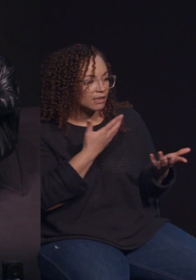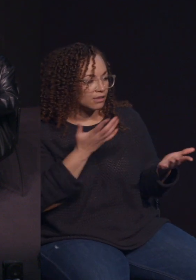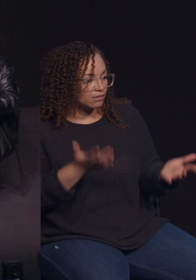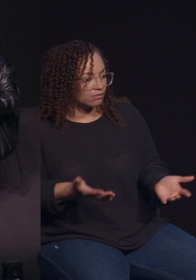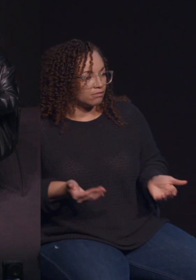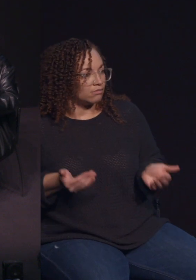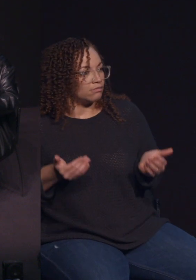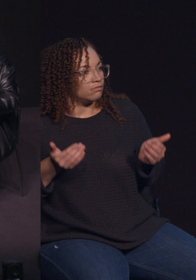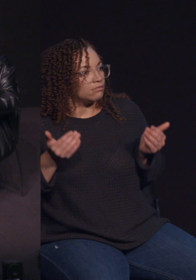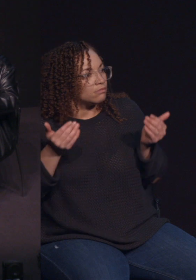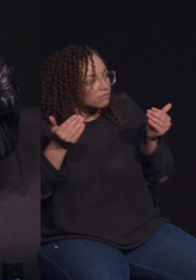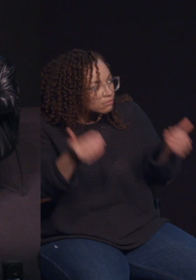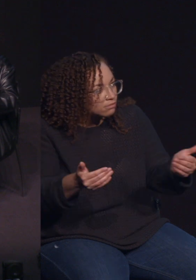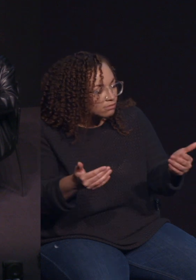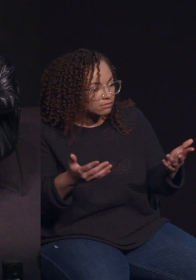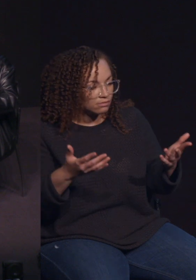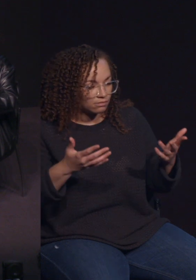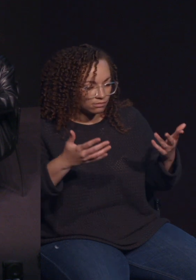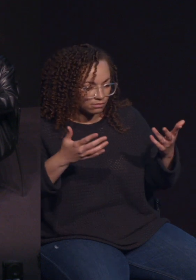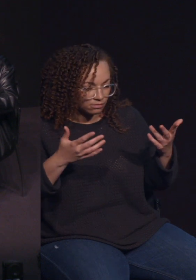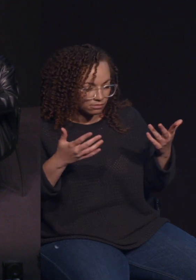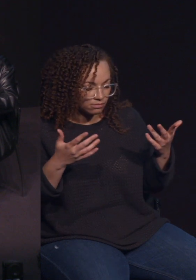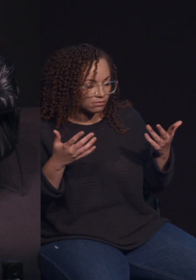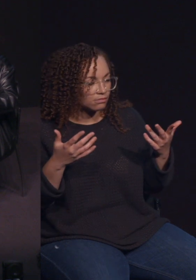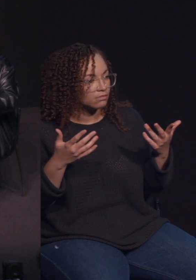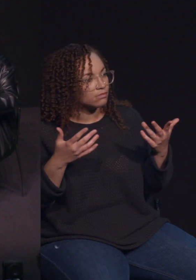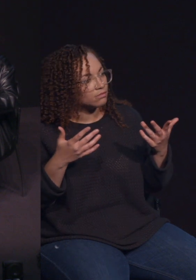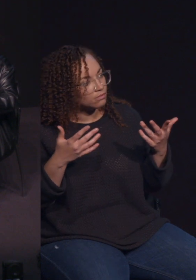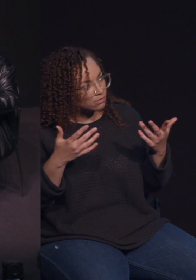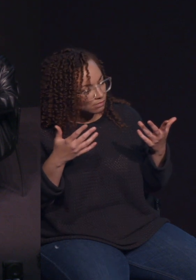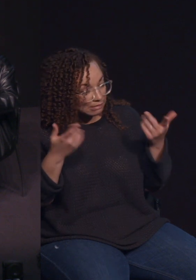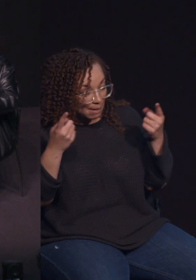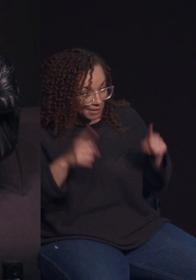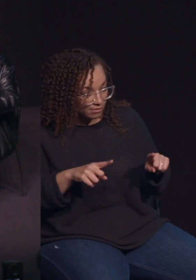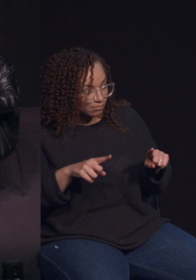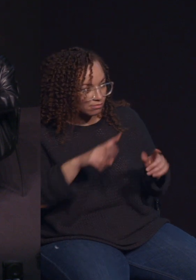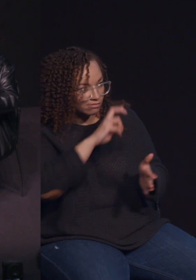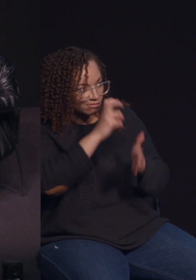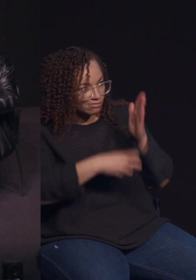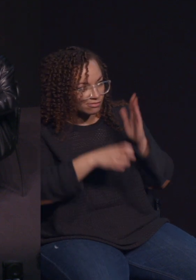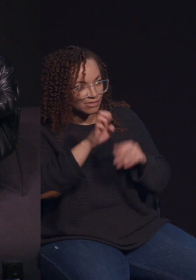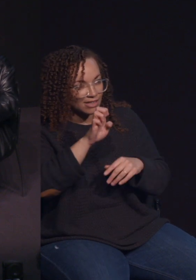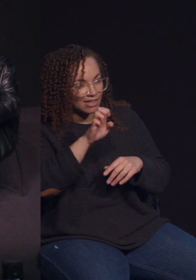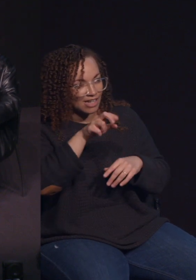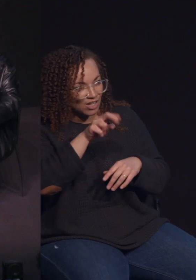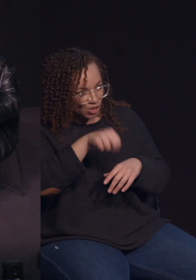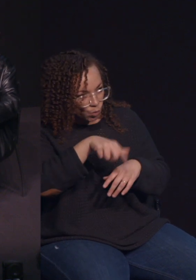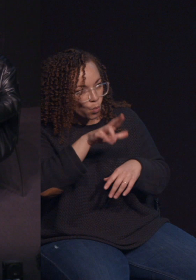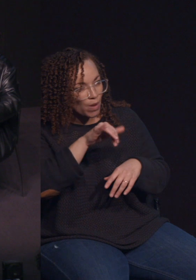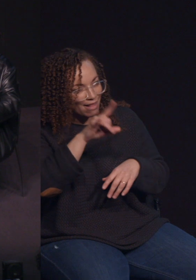wanna say is that we get into what I call equity. Man don't make dirt.